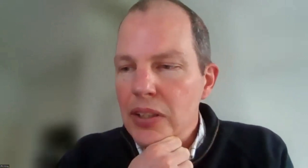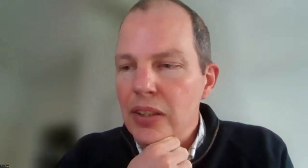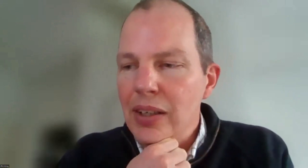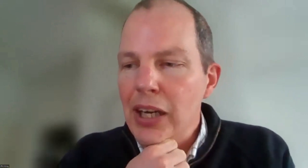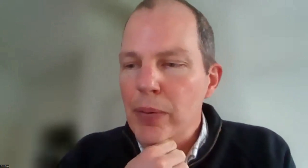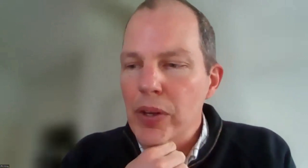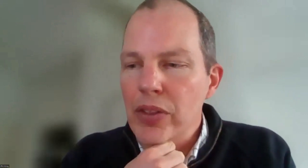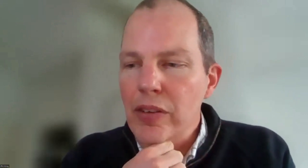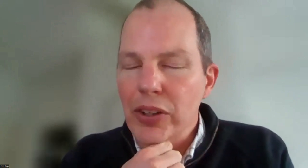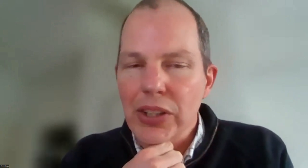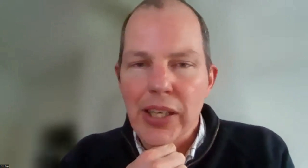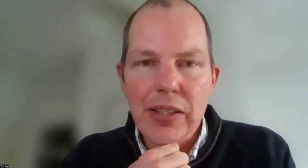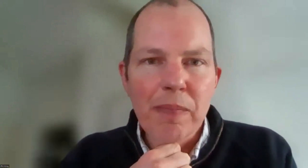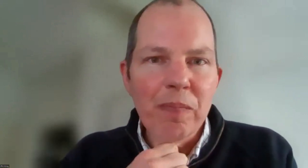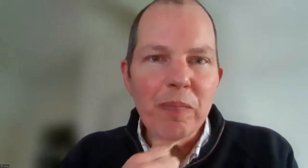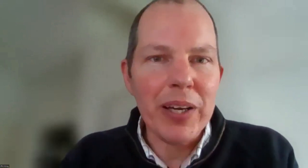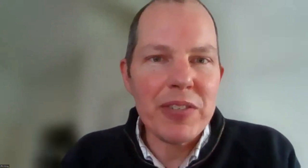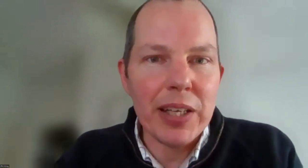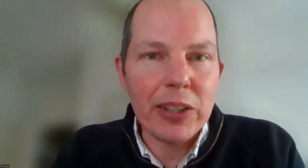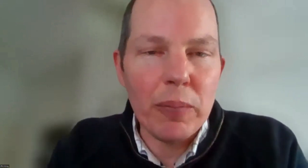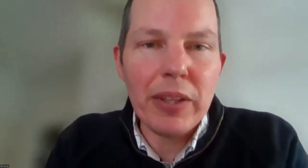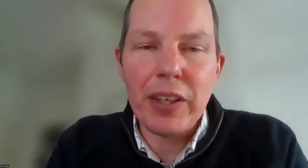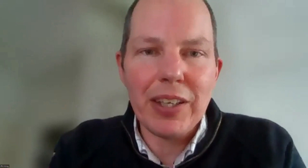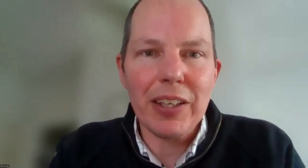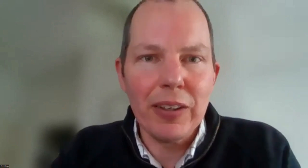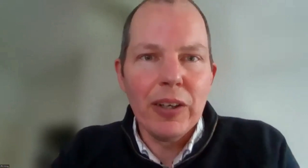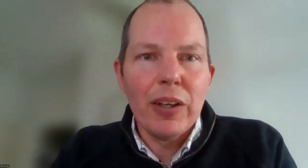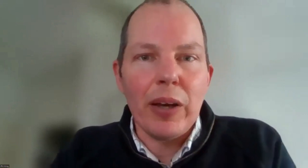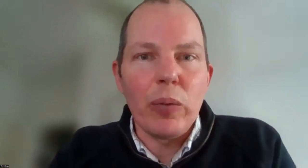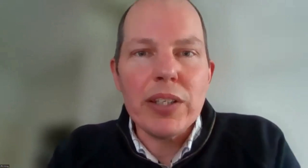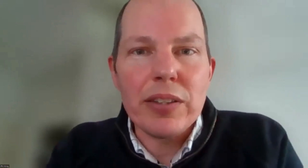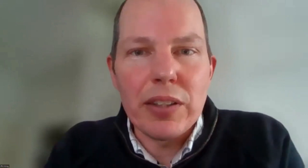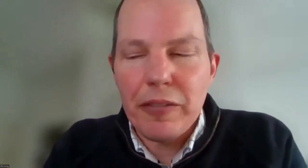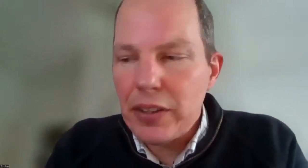Scholars are happy with who've looked at it but I have to say it got me thinking like, what is the